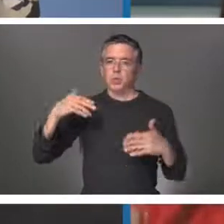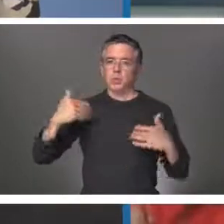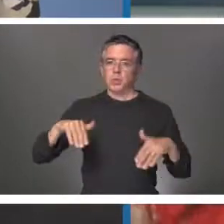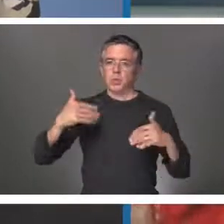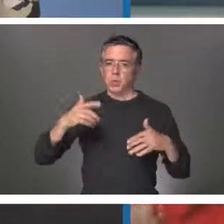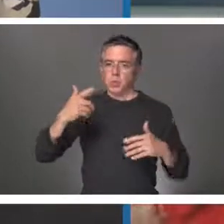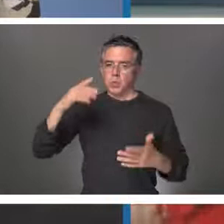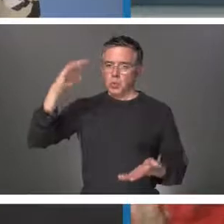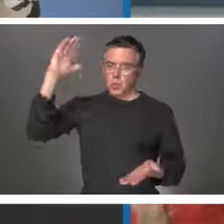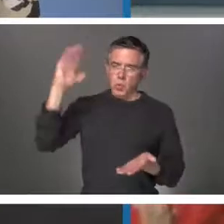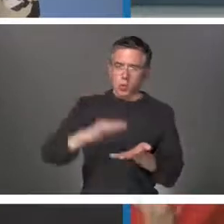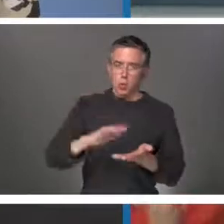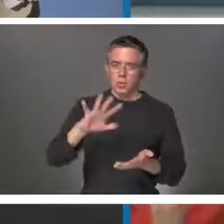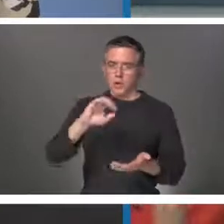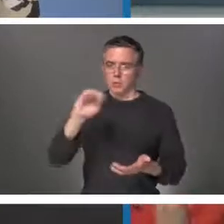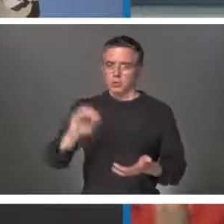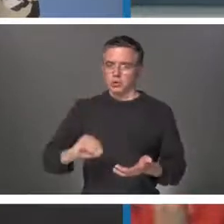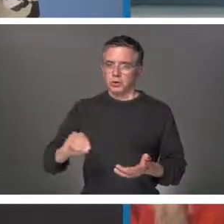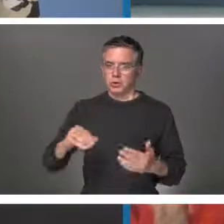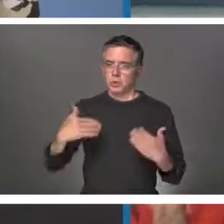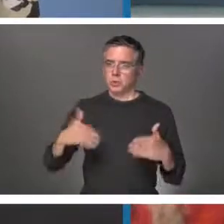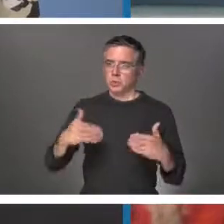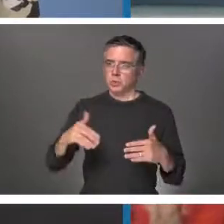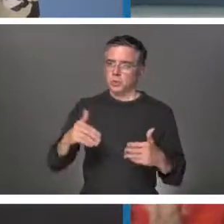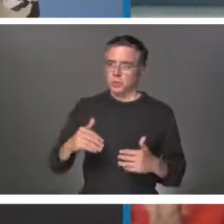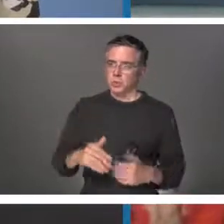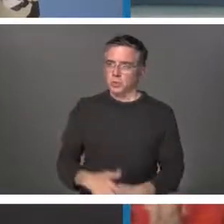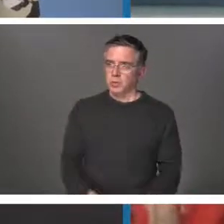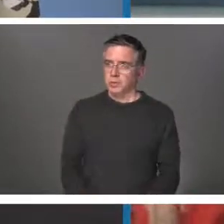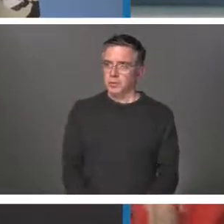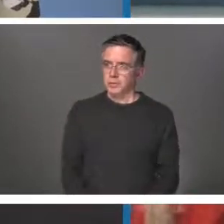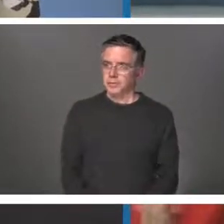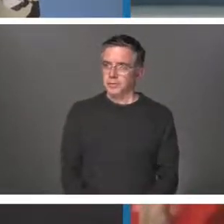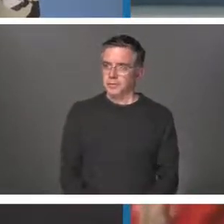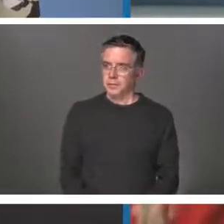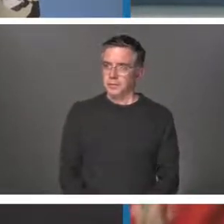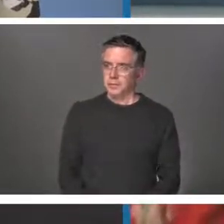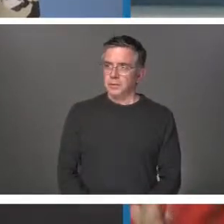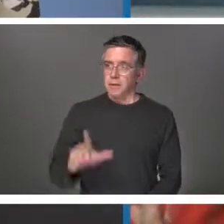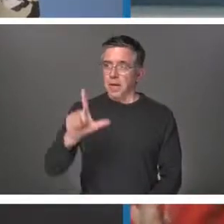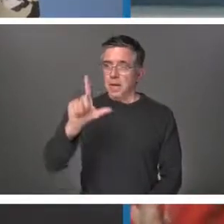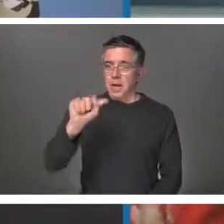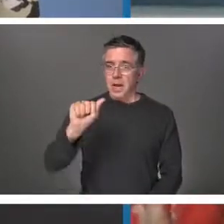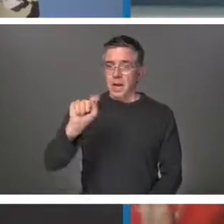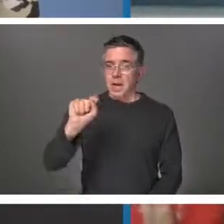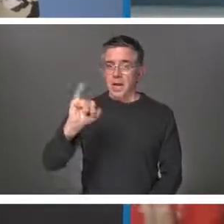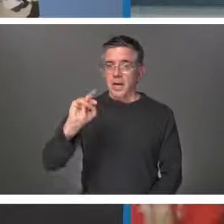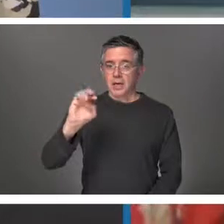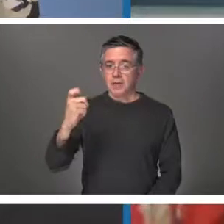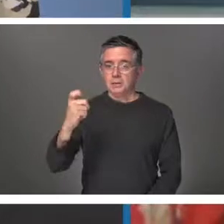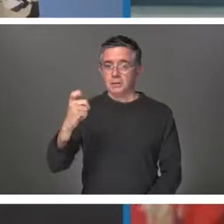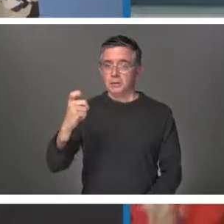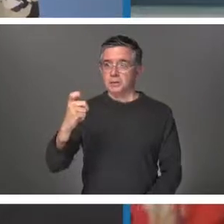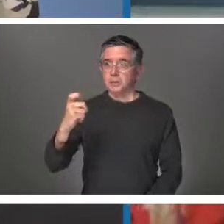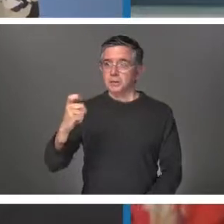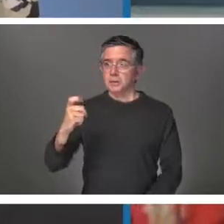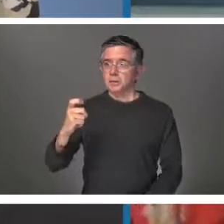but other populations like our Latinx, and our unhoused folks are falling behind a little bit. So what strategies can we use